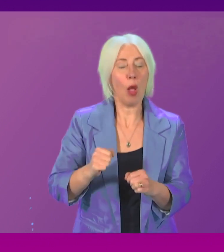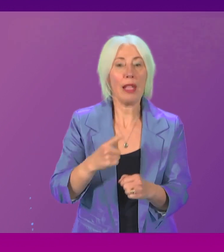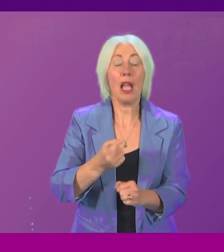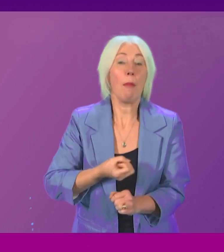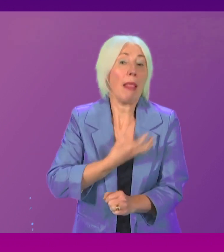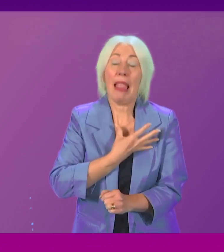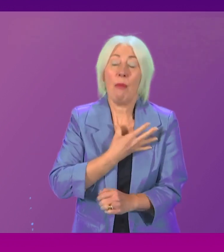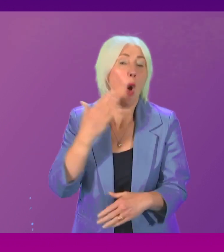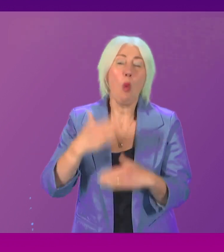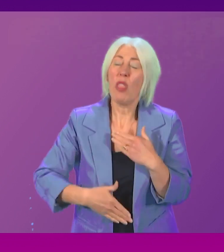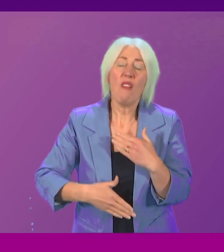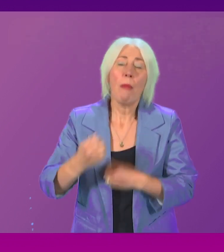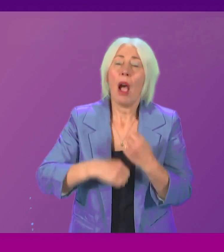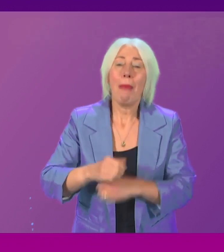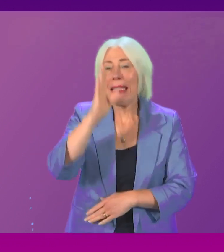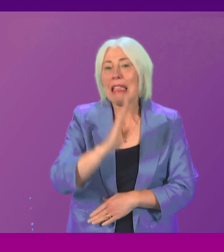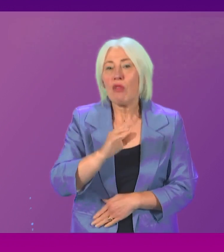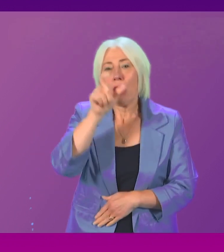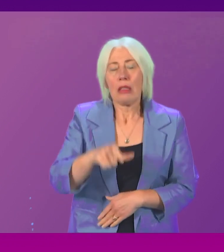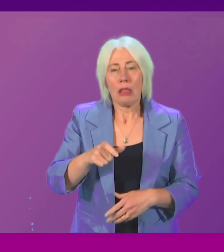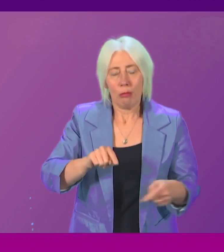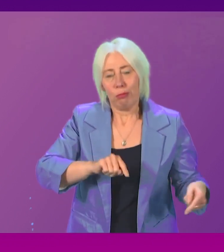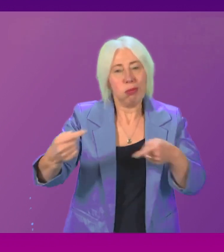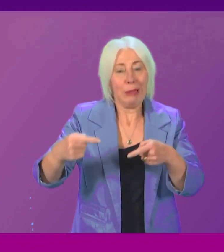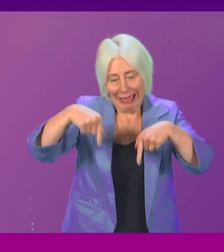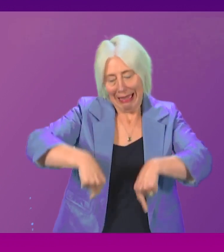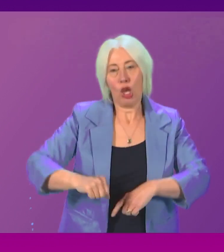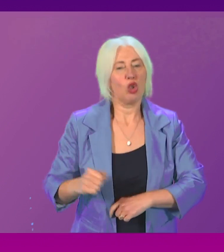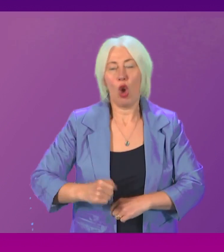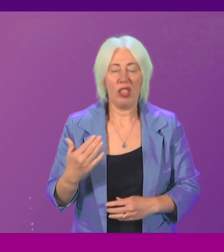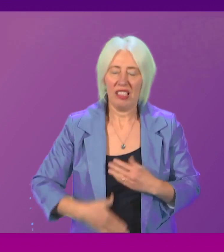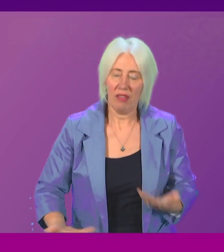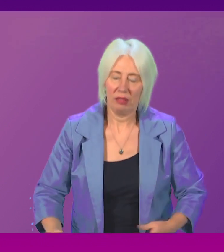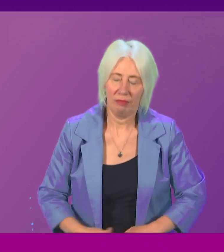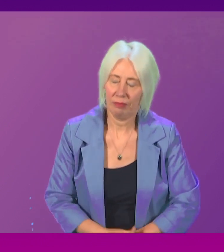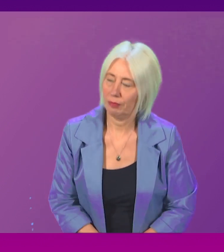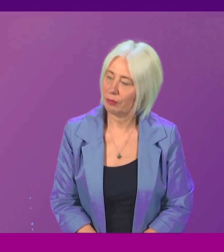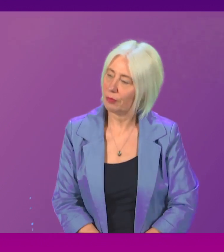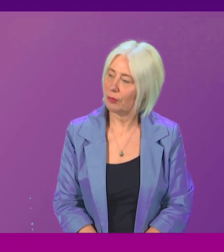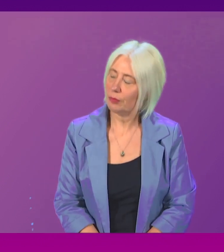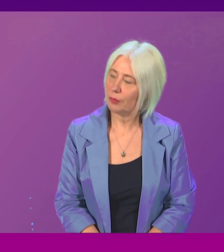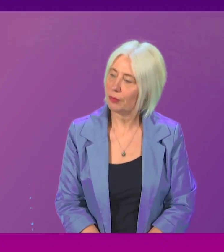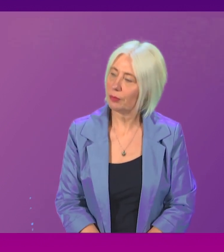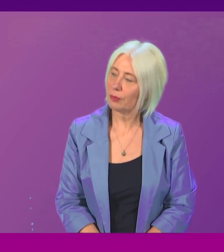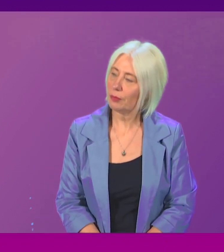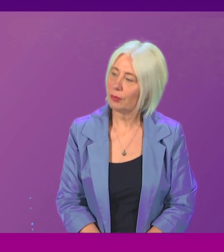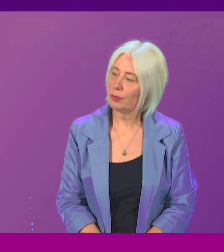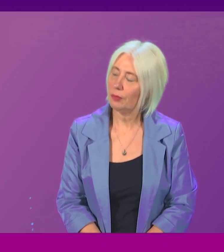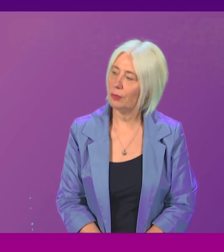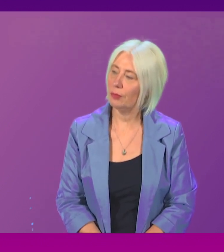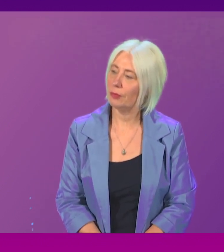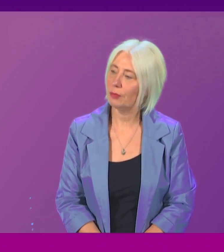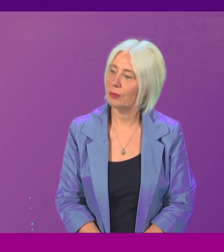be taken seriously in Scotland.